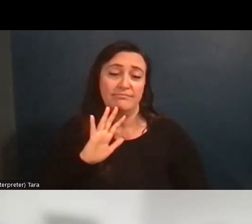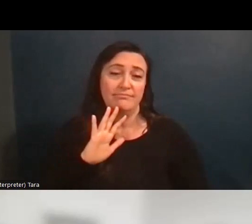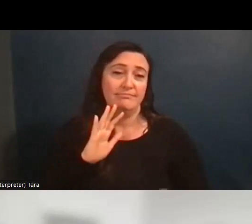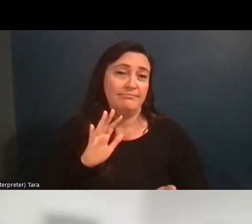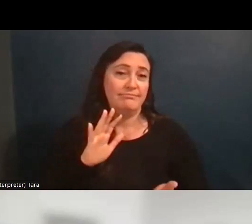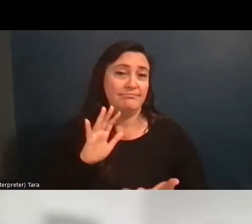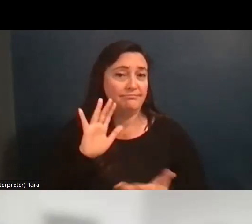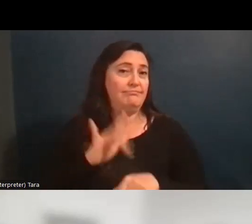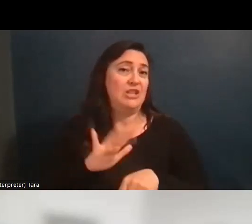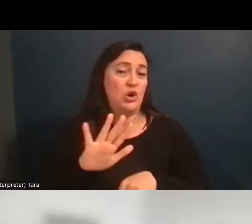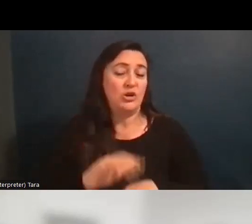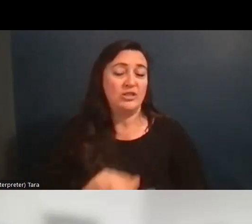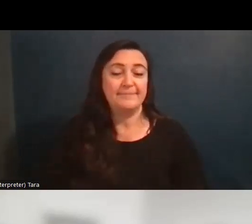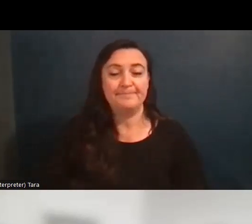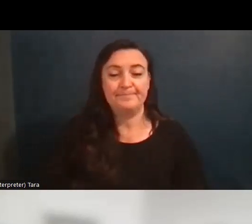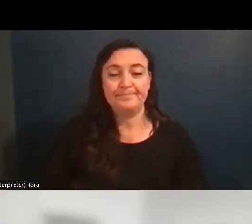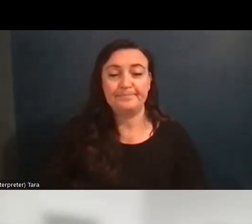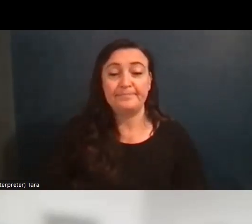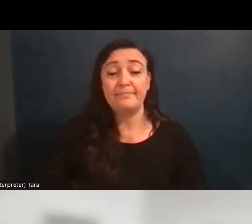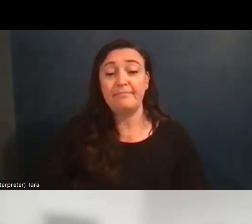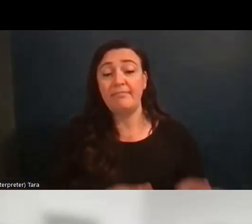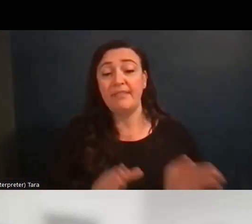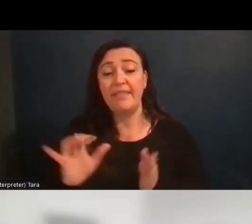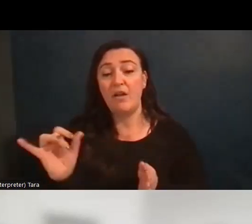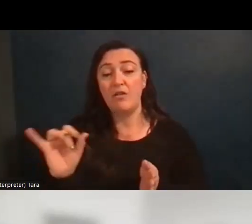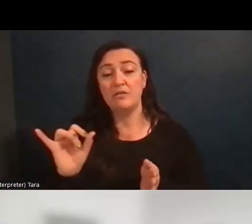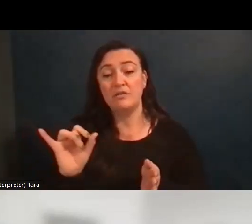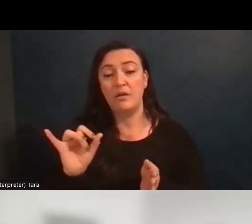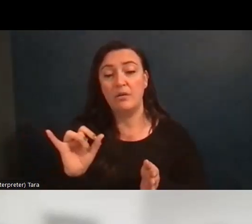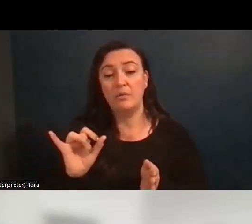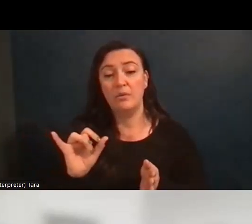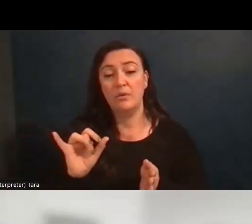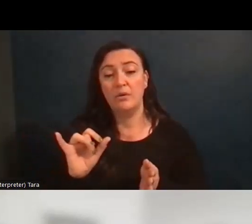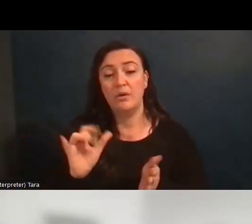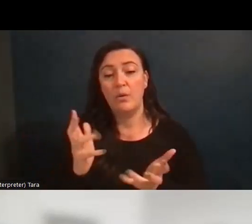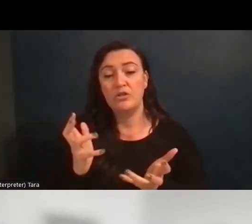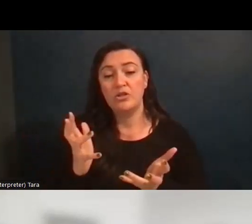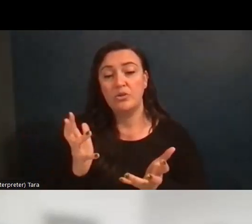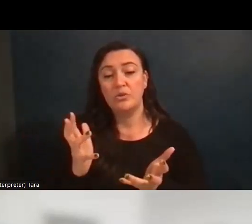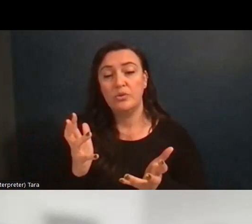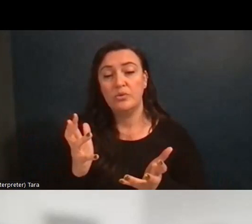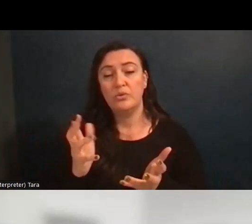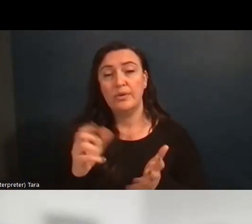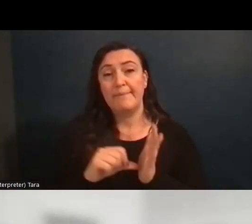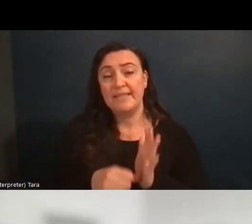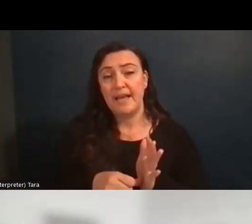And then also let's, I want to emphasize that people should